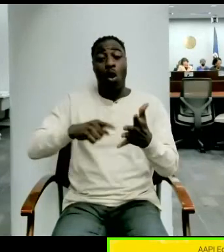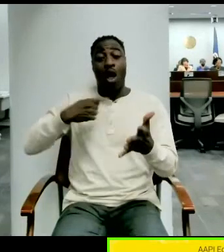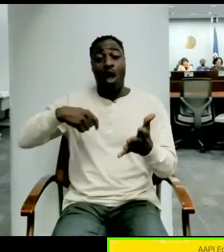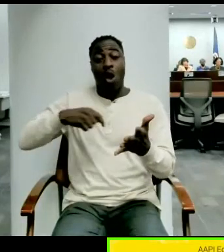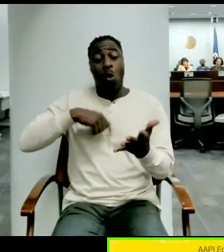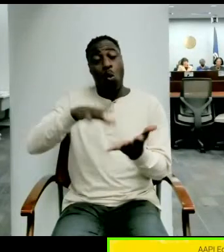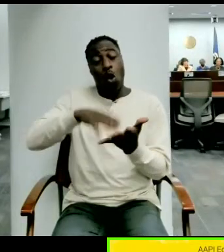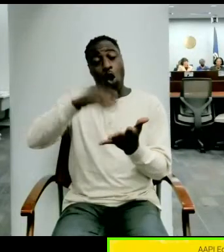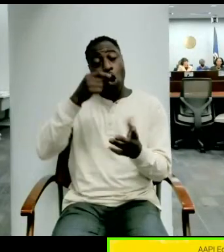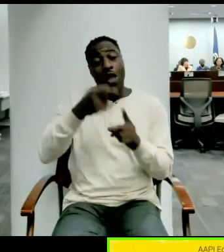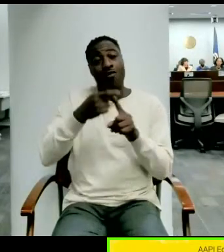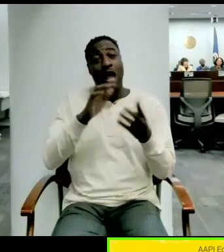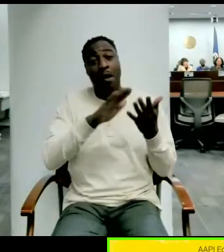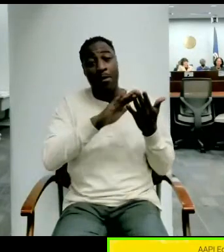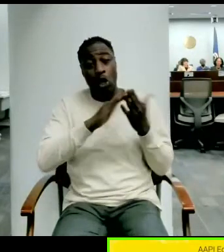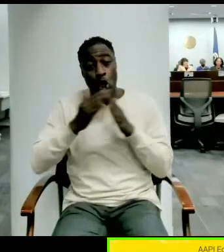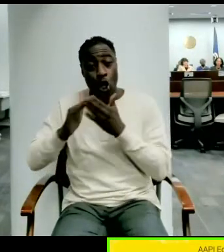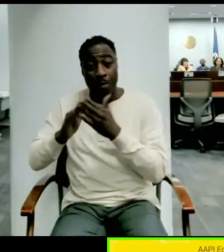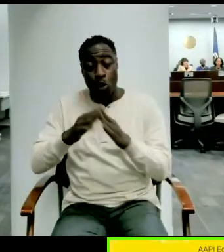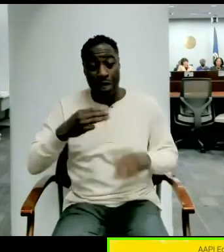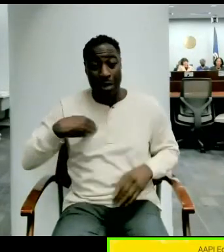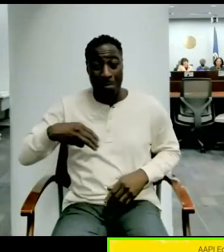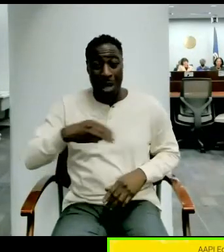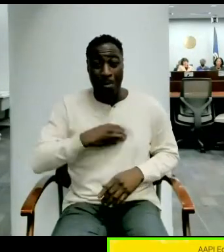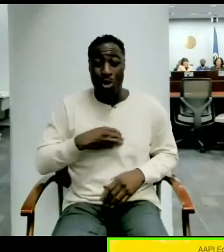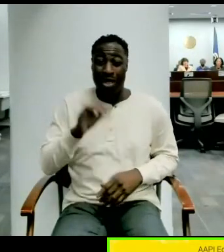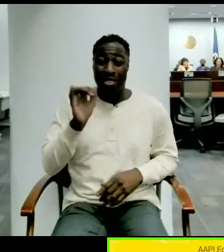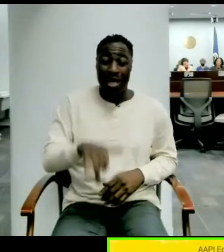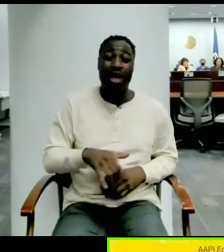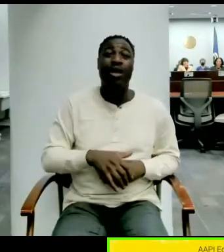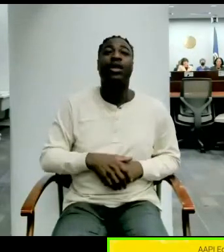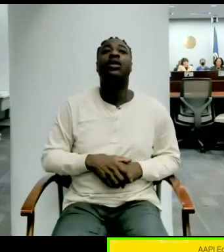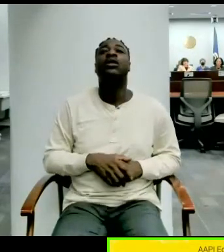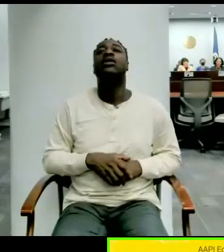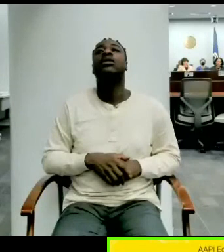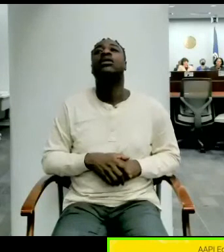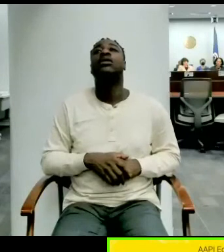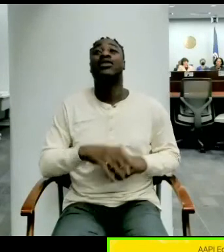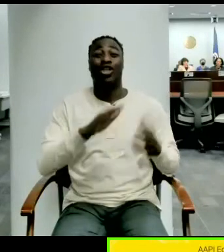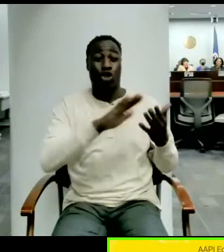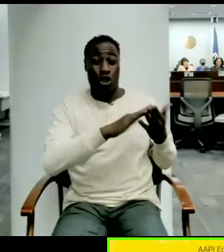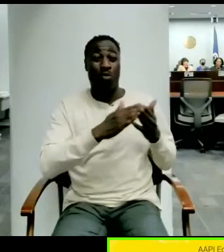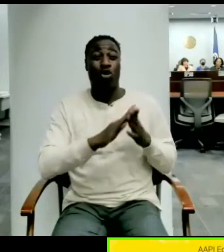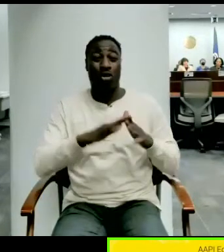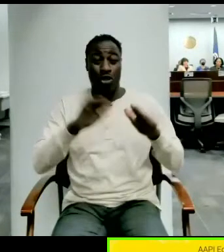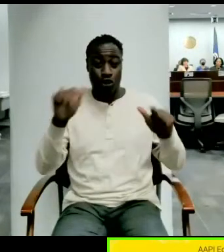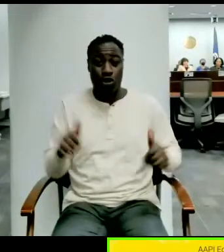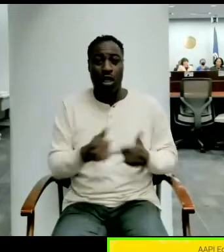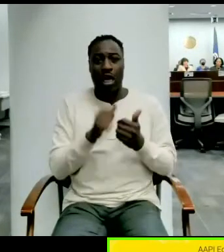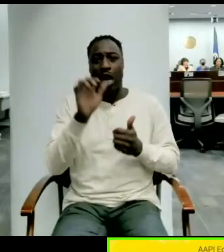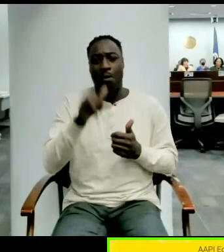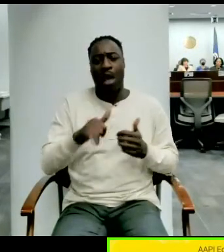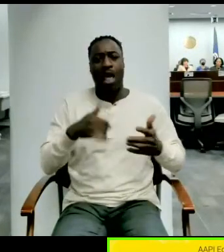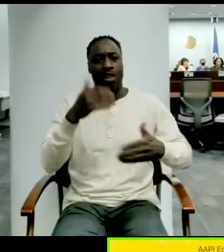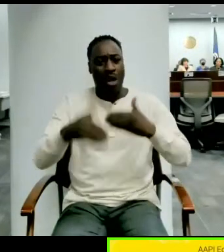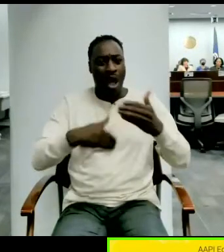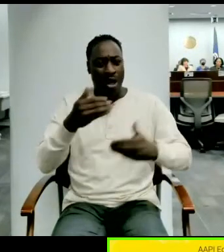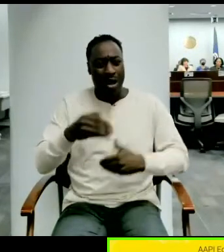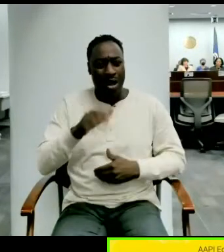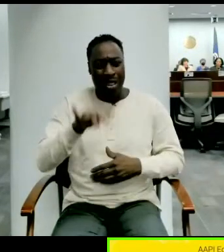members is that they are being challenged by the processes that are in place currently.